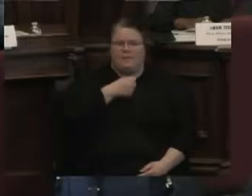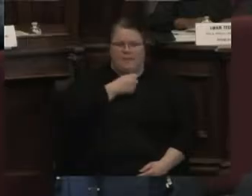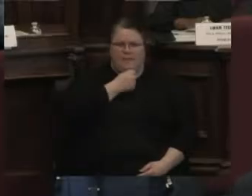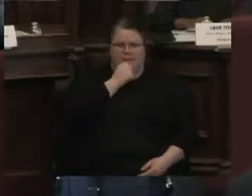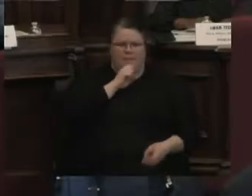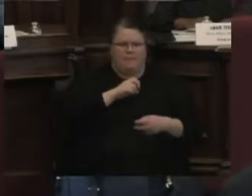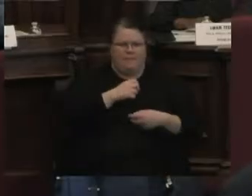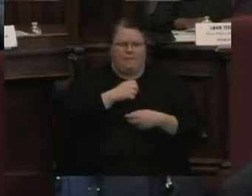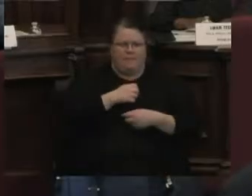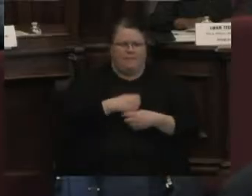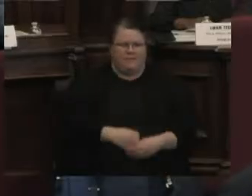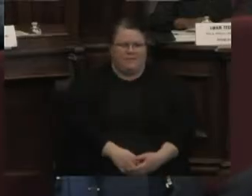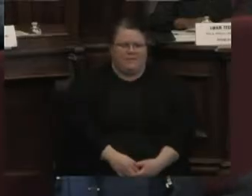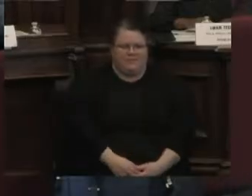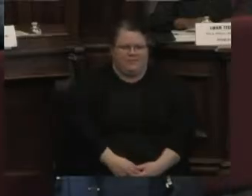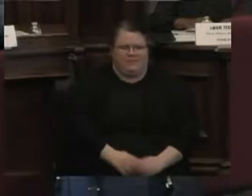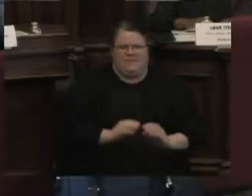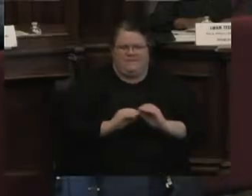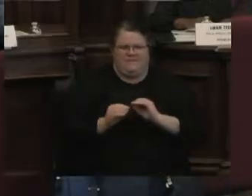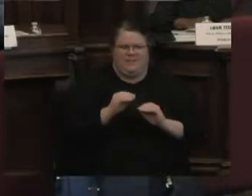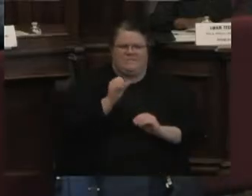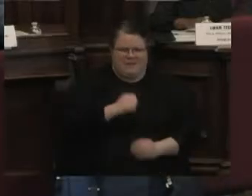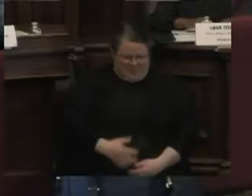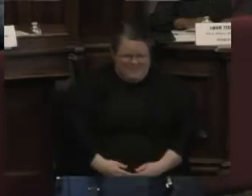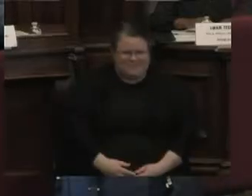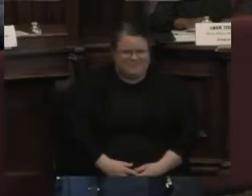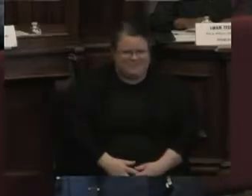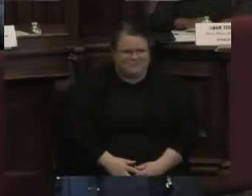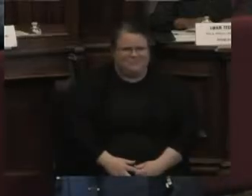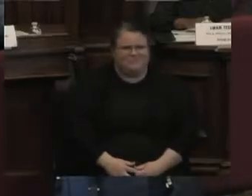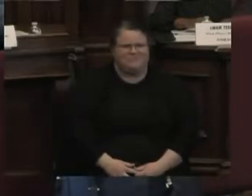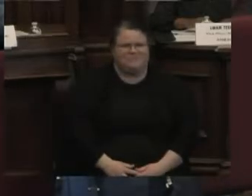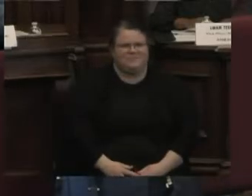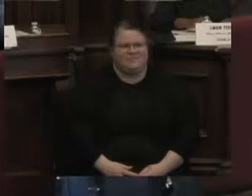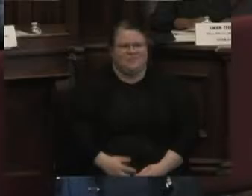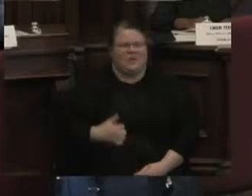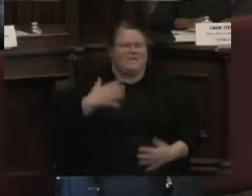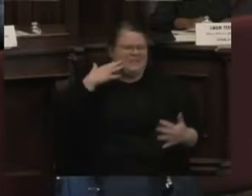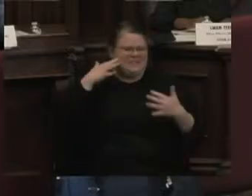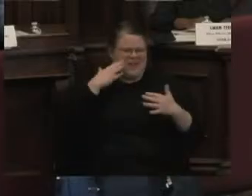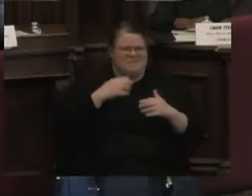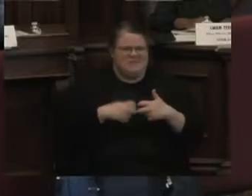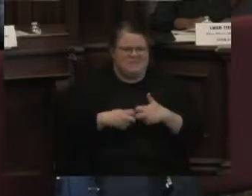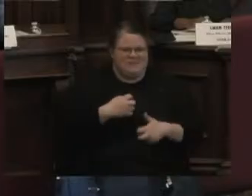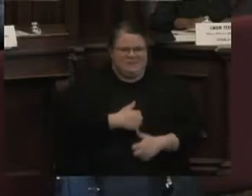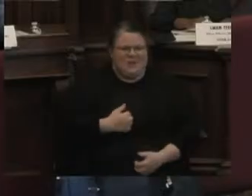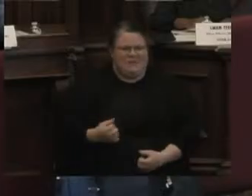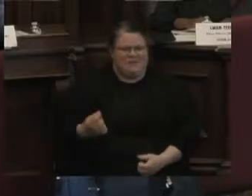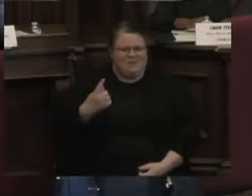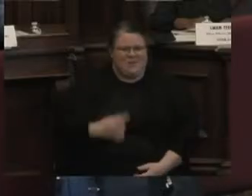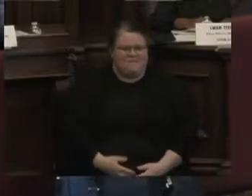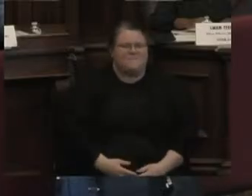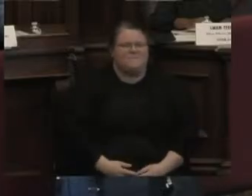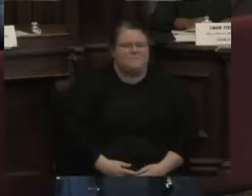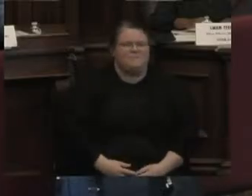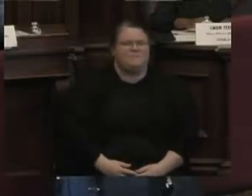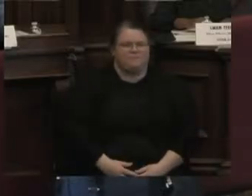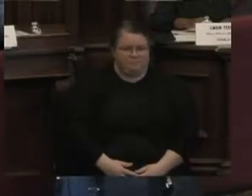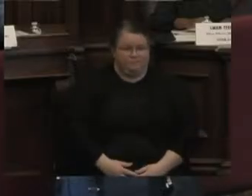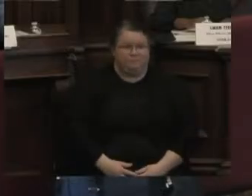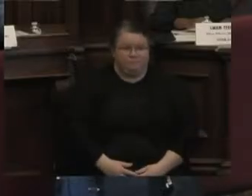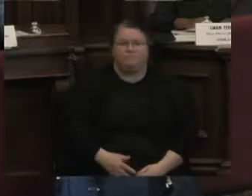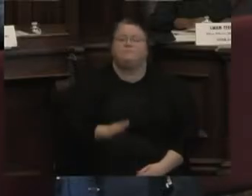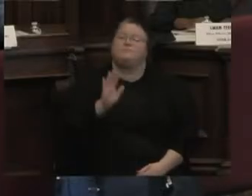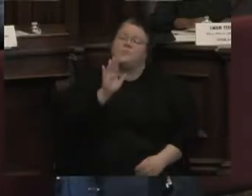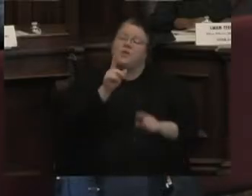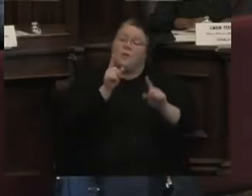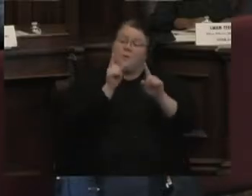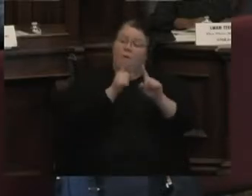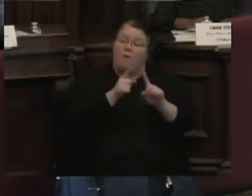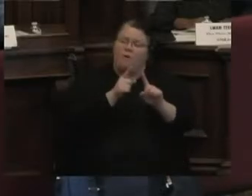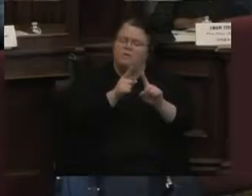This transition is not rooted